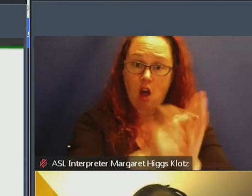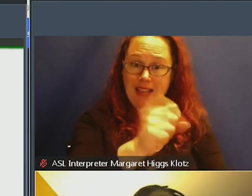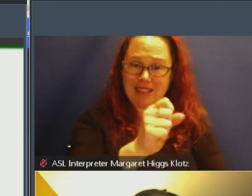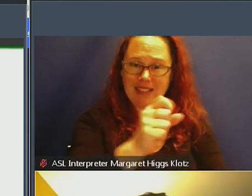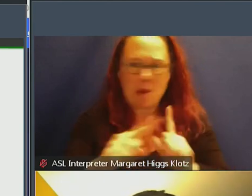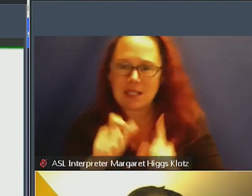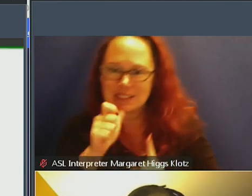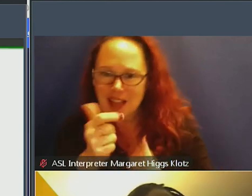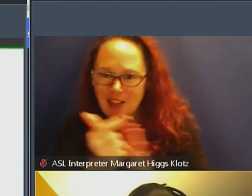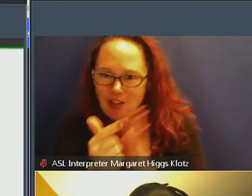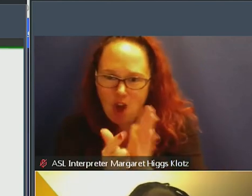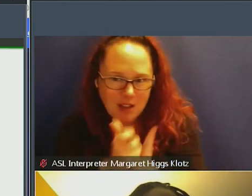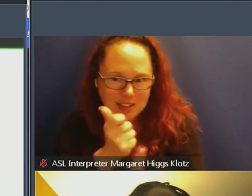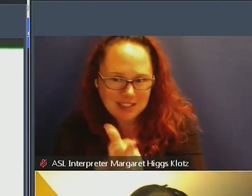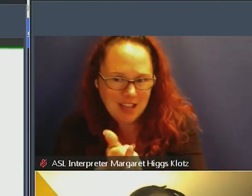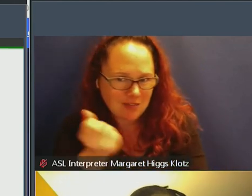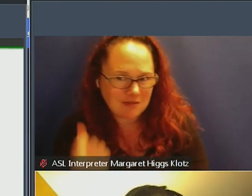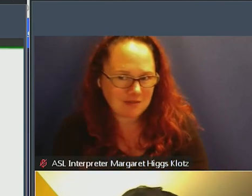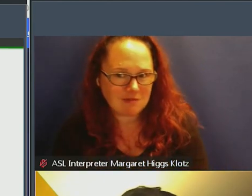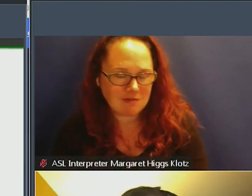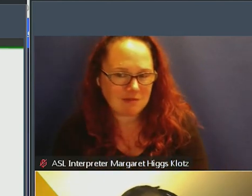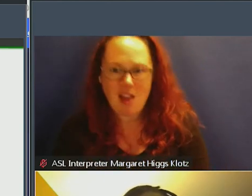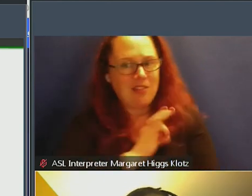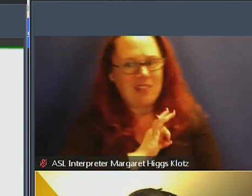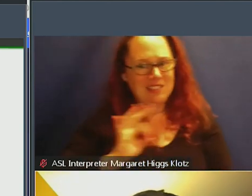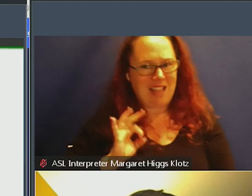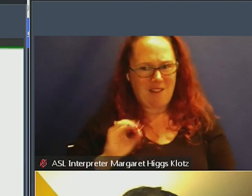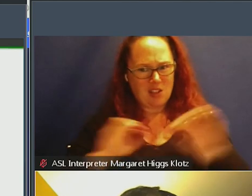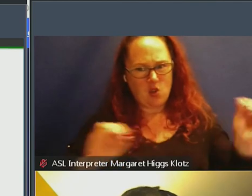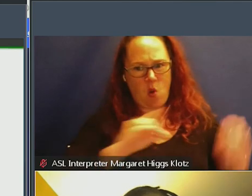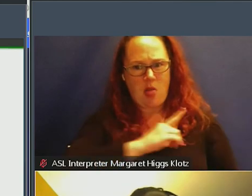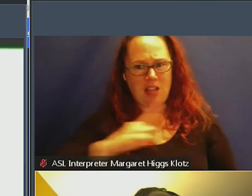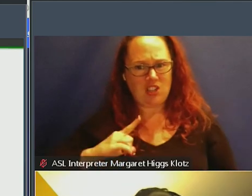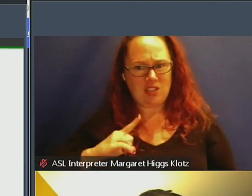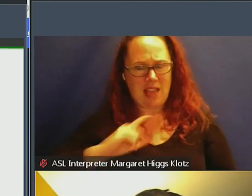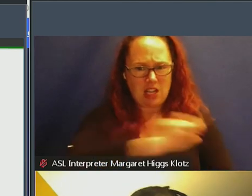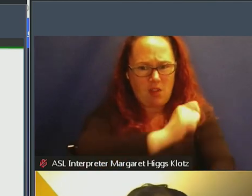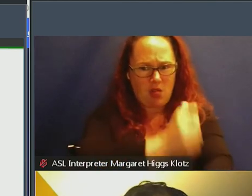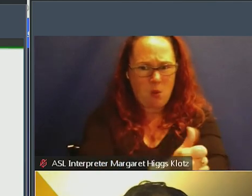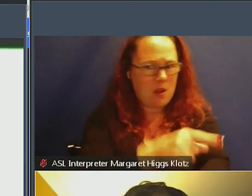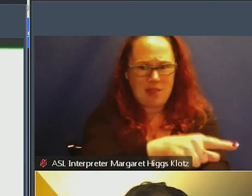The staff does not have legislative authority. They can't write laws. And neither did the commission.